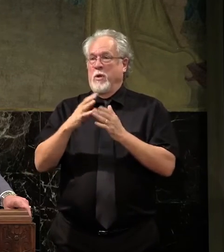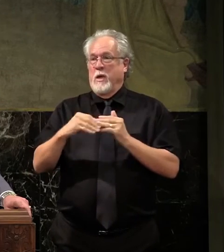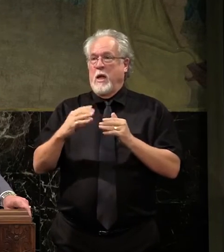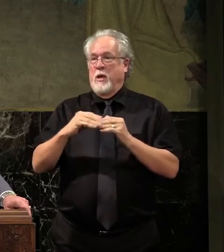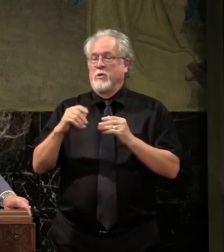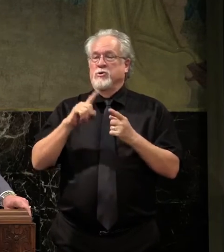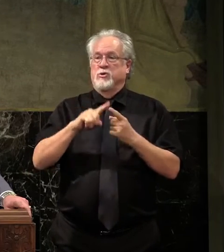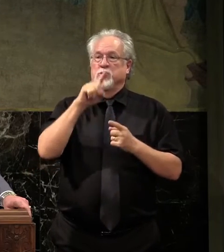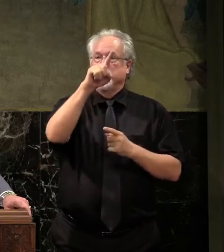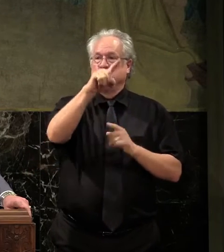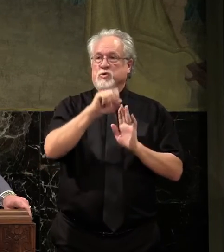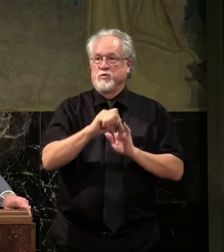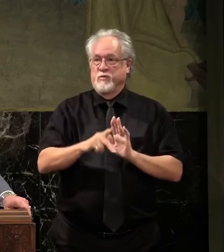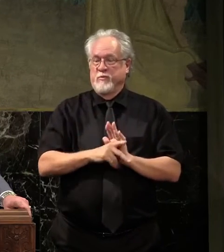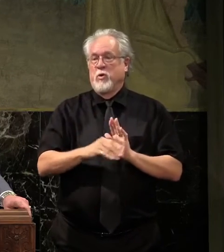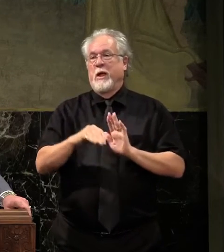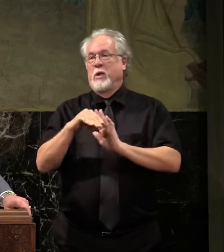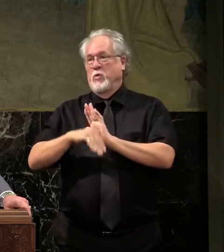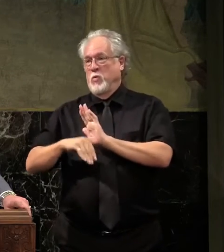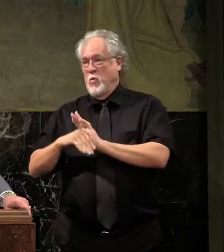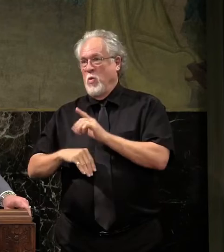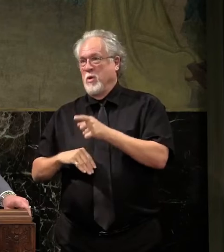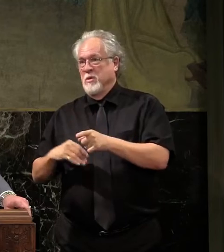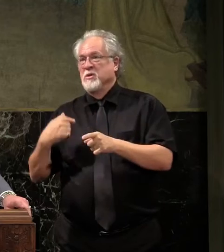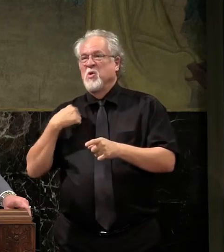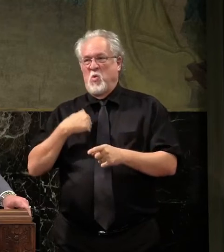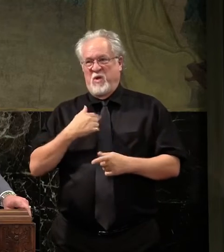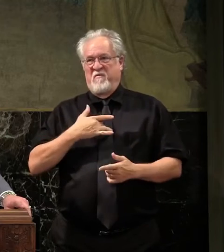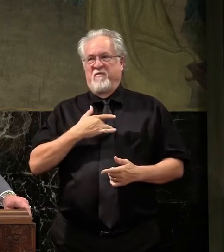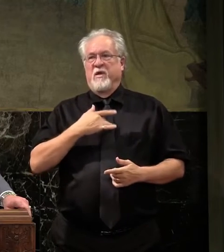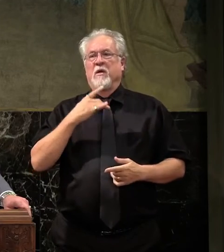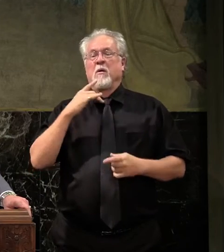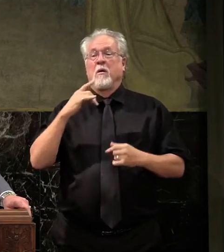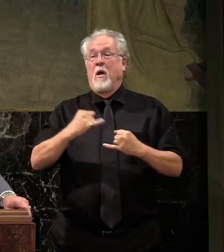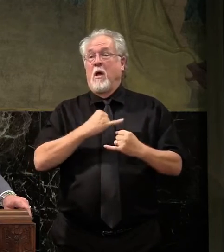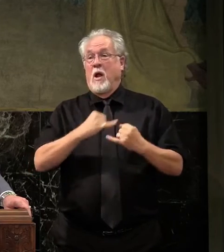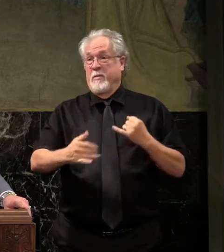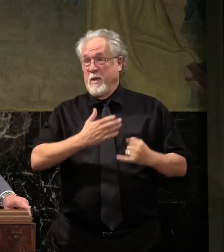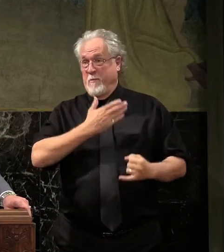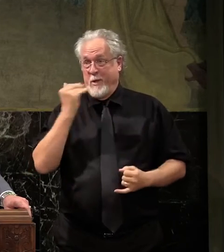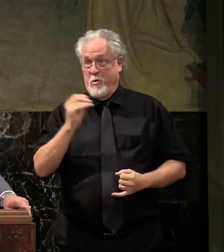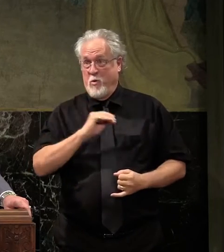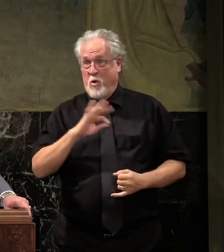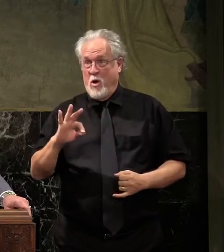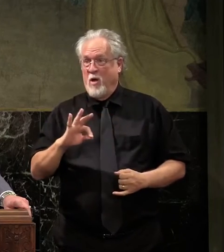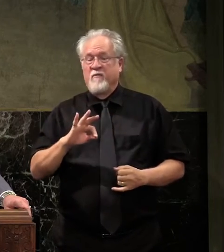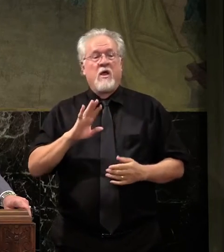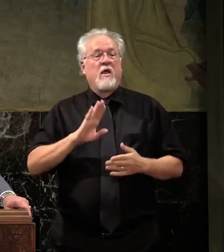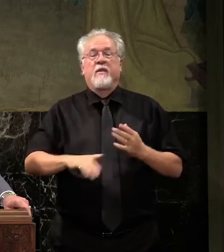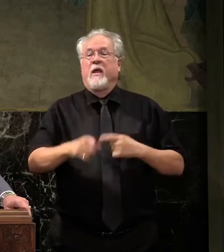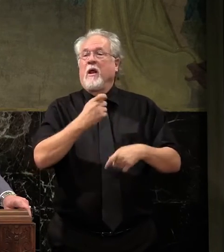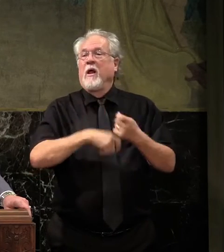Even in New Orleans and so we believe ultimately we are going to be better off because rather than simply trying to find a one-time fix within the